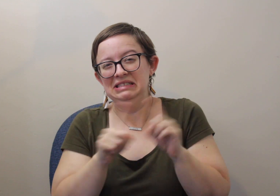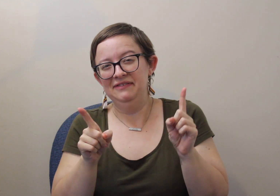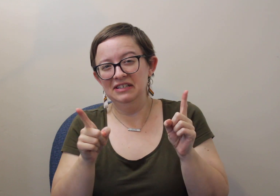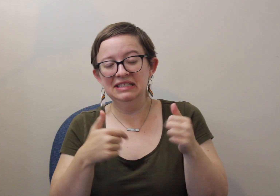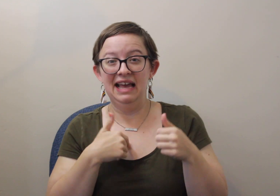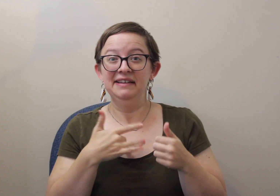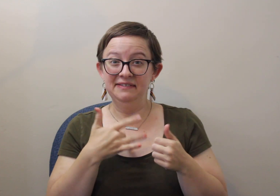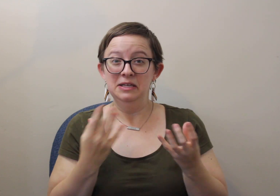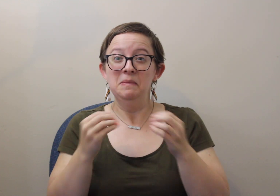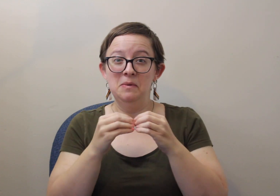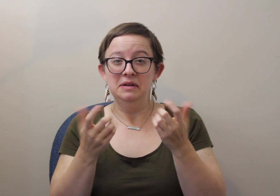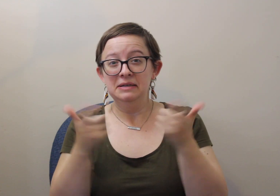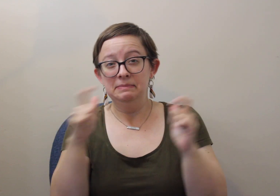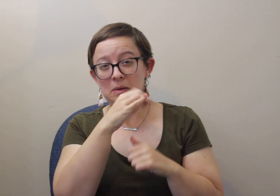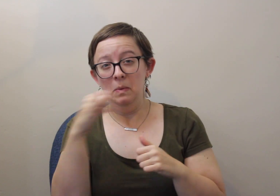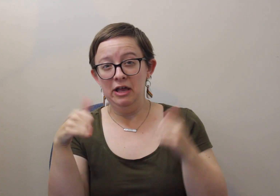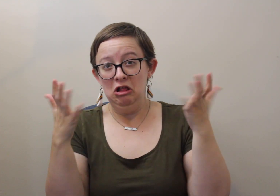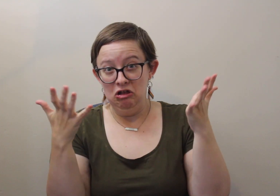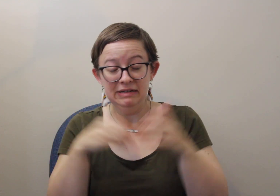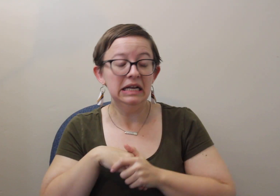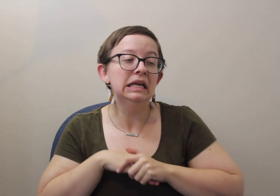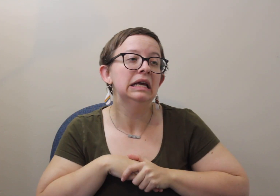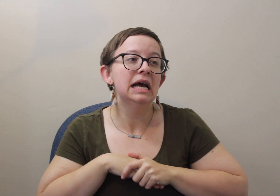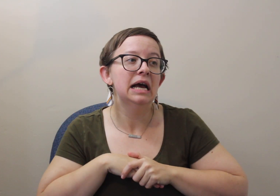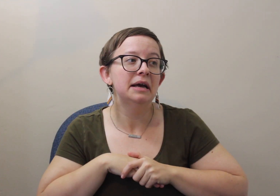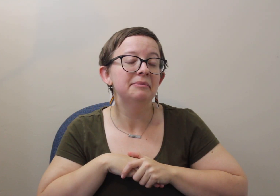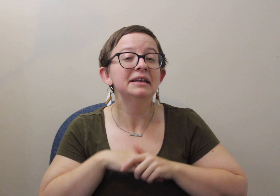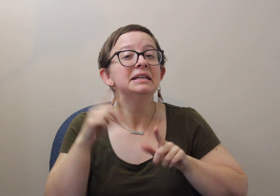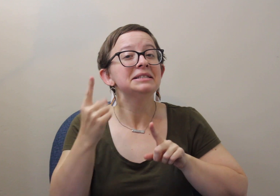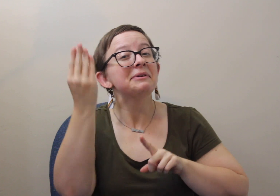There's not really much difference. I mean I am feeling like a big whale already.